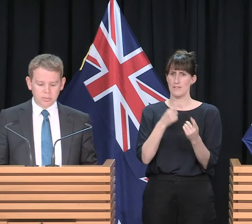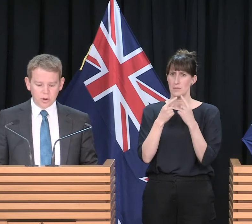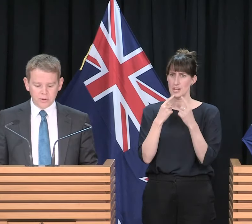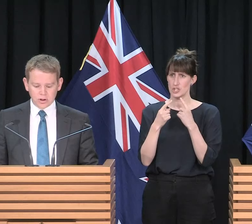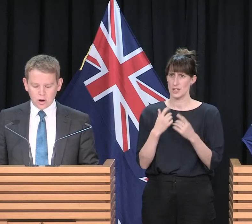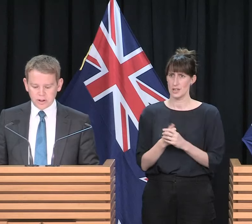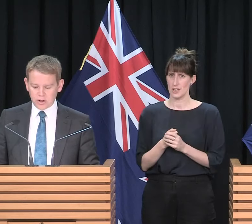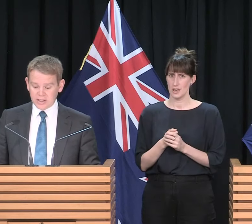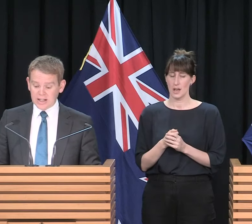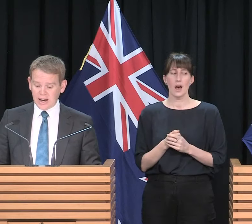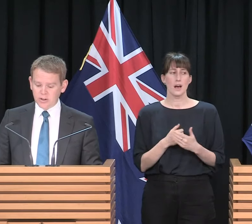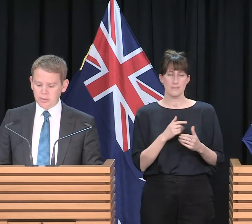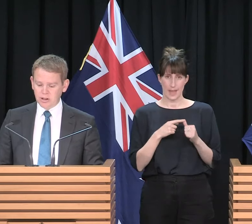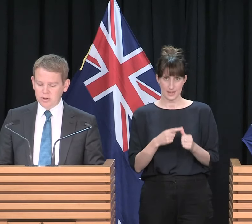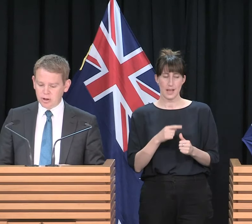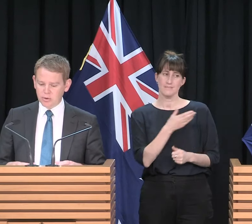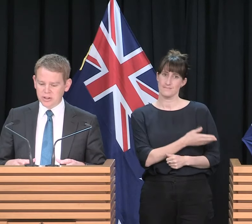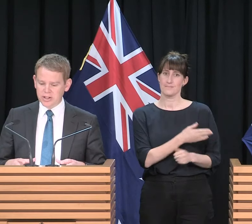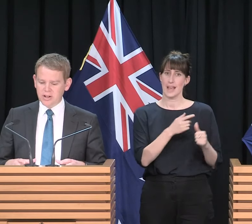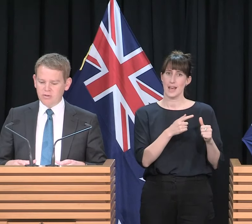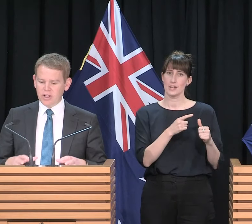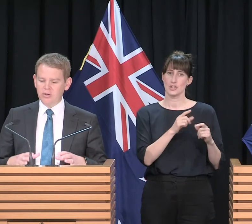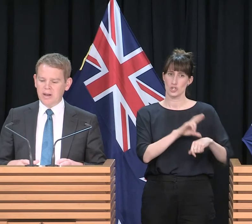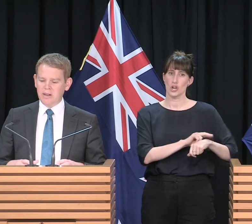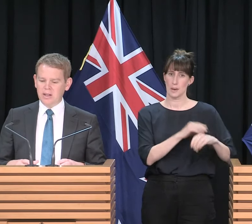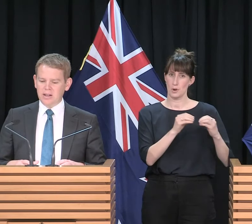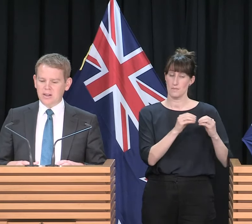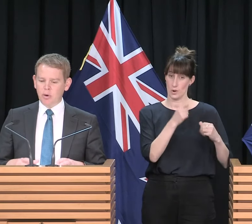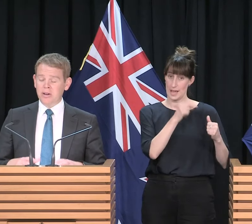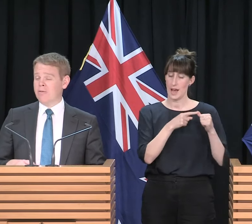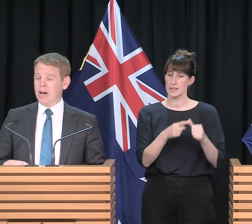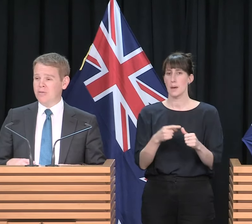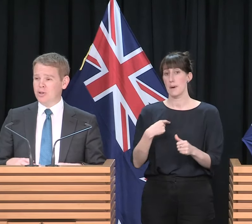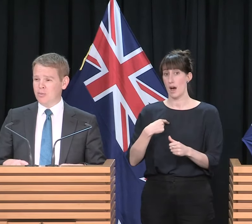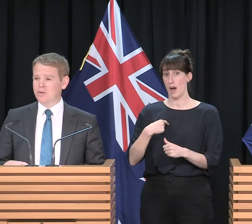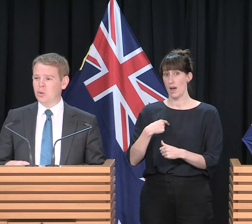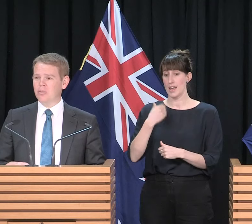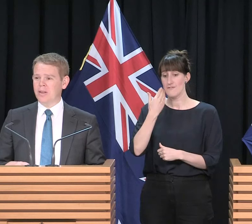contact-tracing faster. So we'll be carrying out